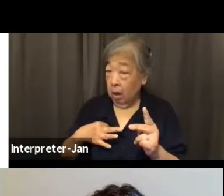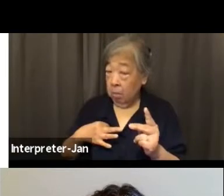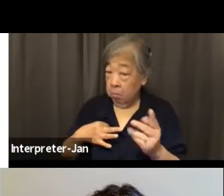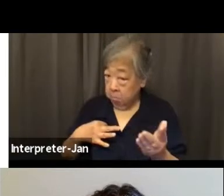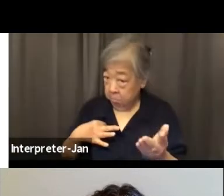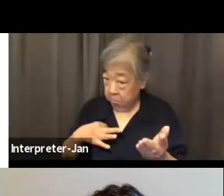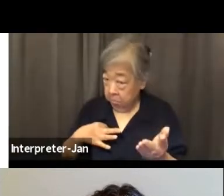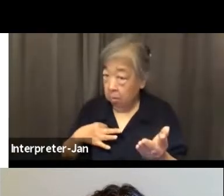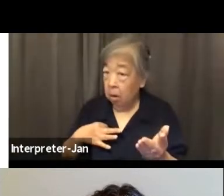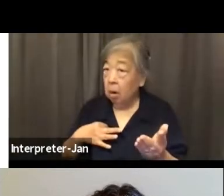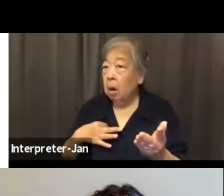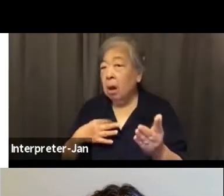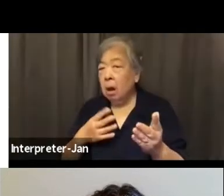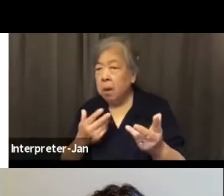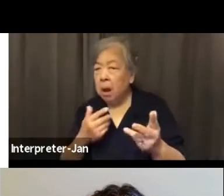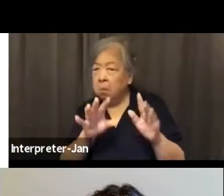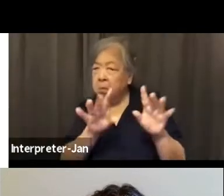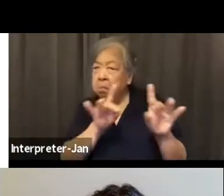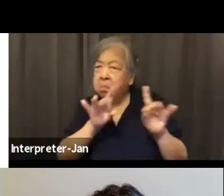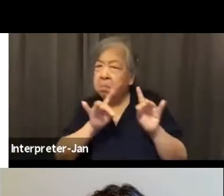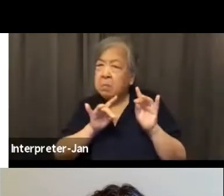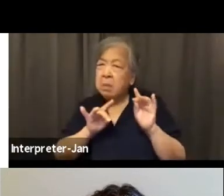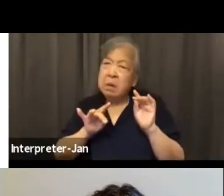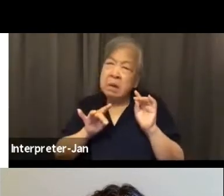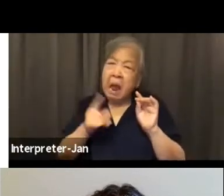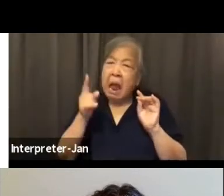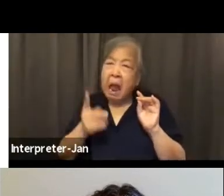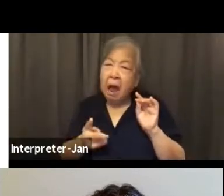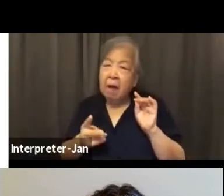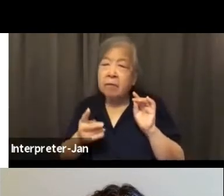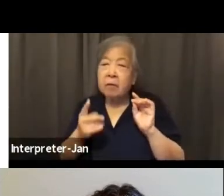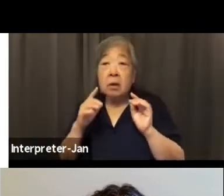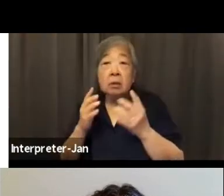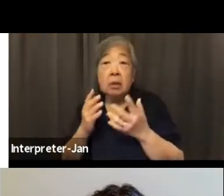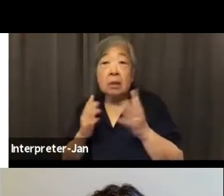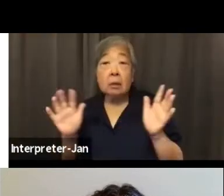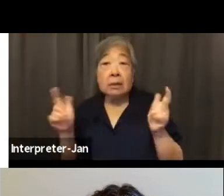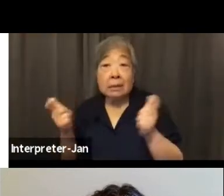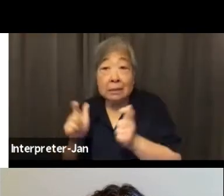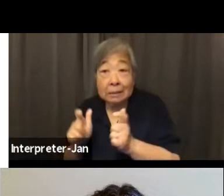of them are selected as semifinalists, and then within the semifinalist pool, then there's